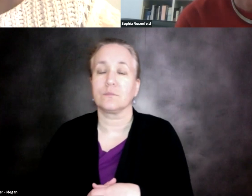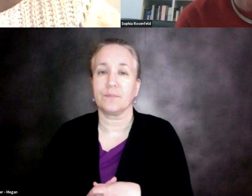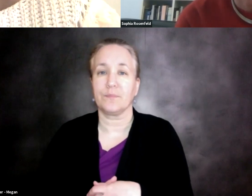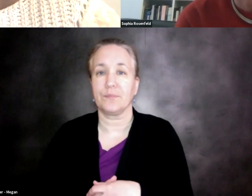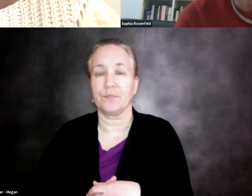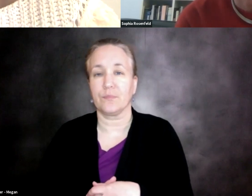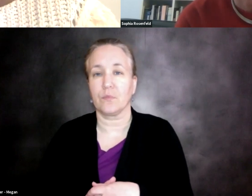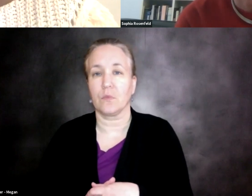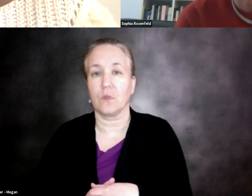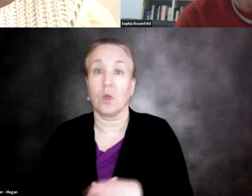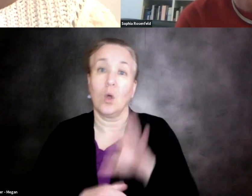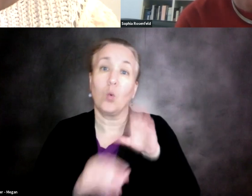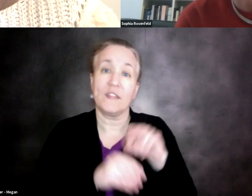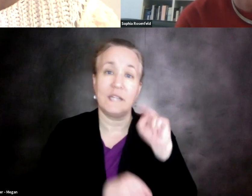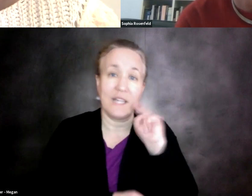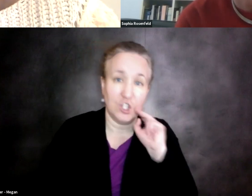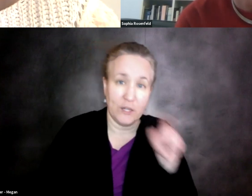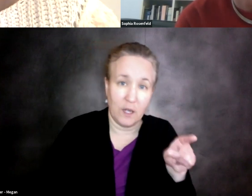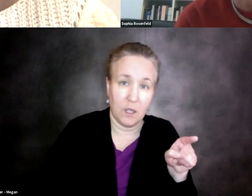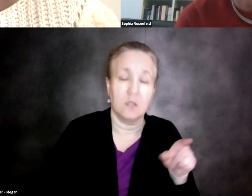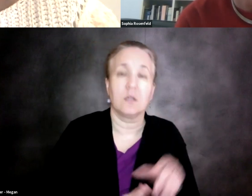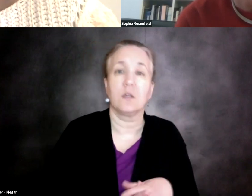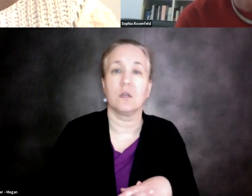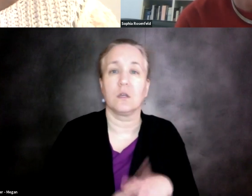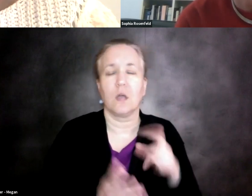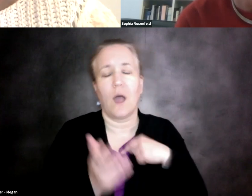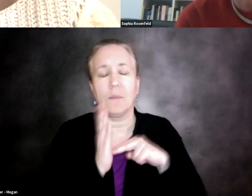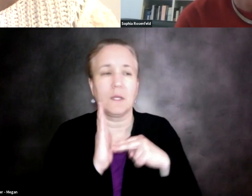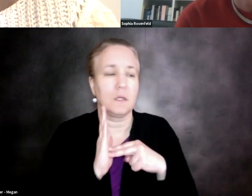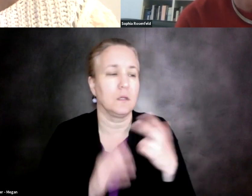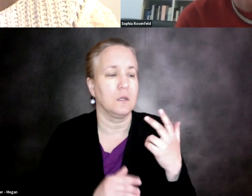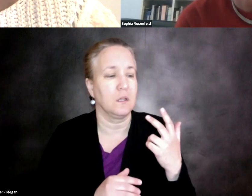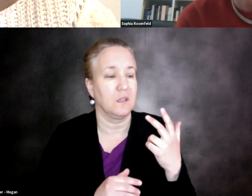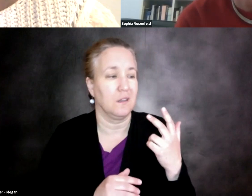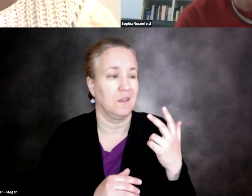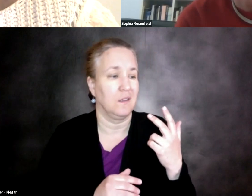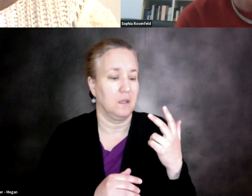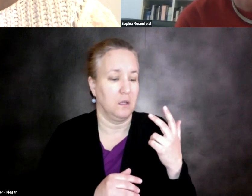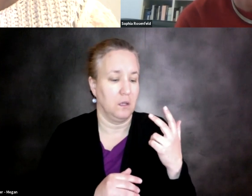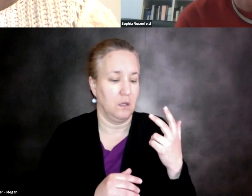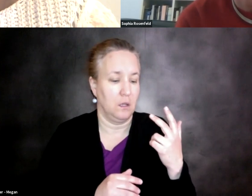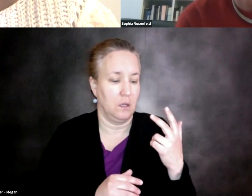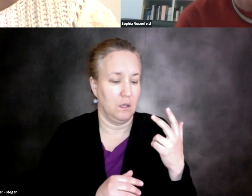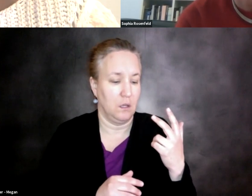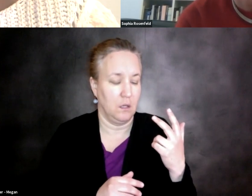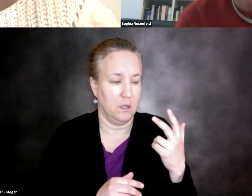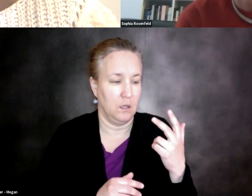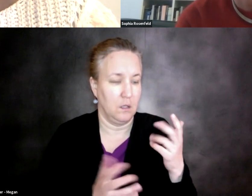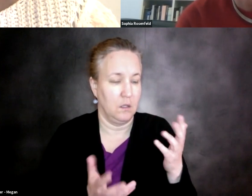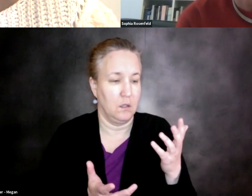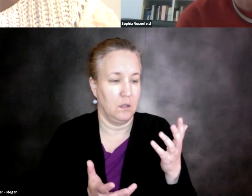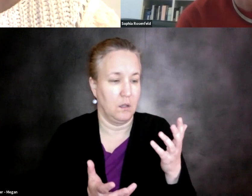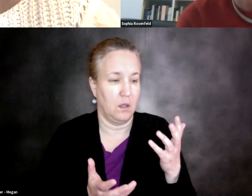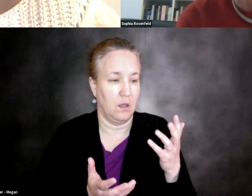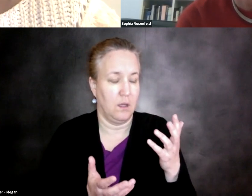Within Nigeria, the practice of entering apprenticeship